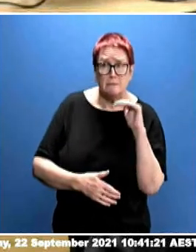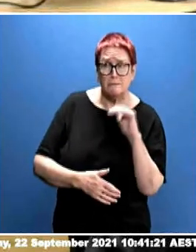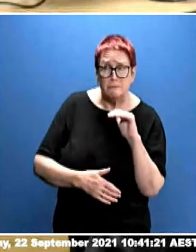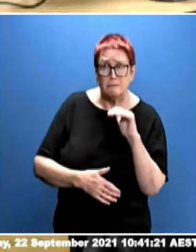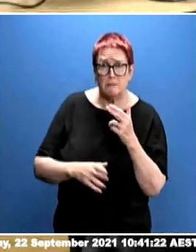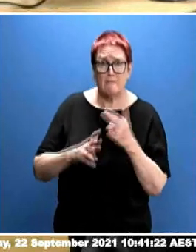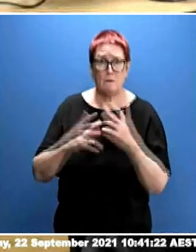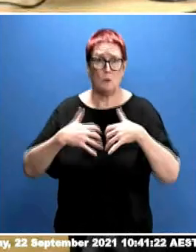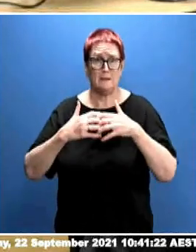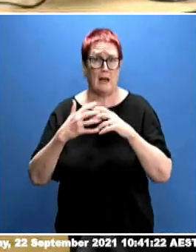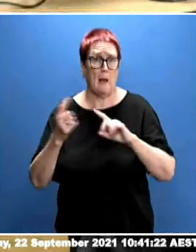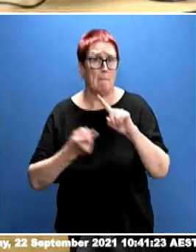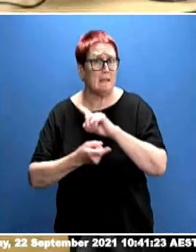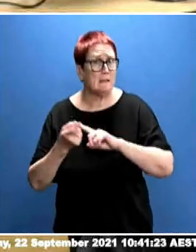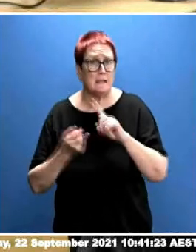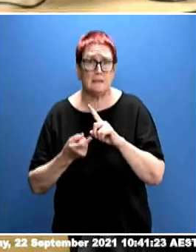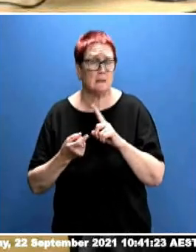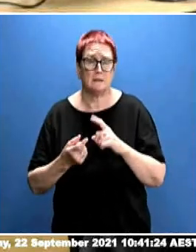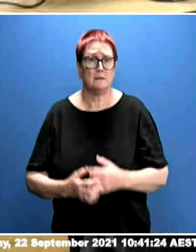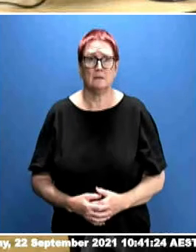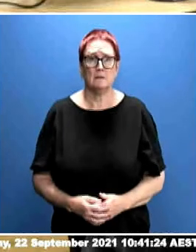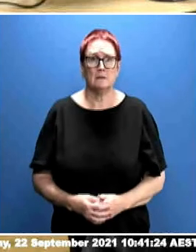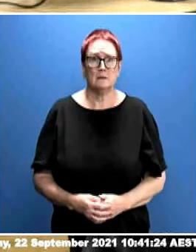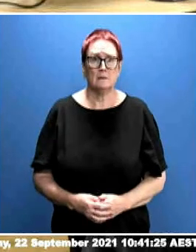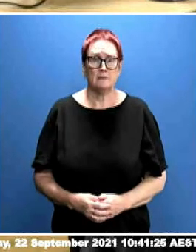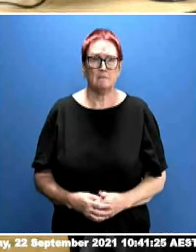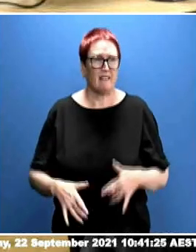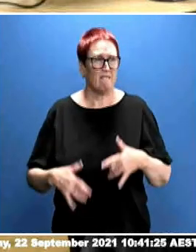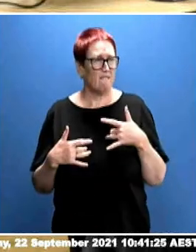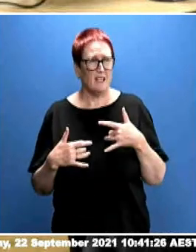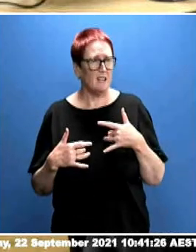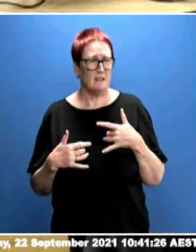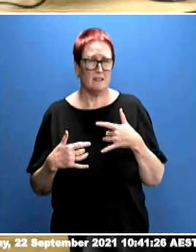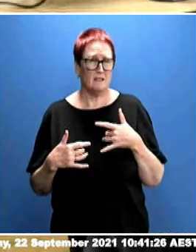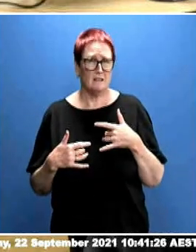and I feel like it probably would have been better just for